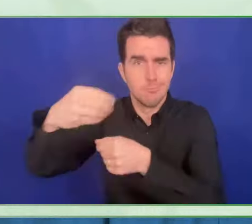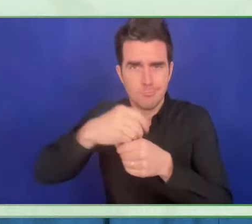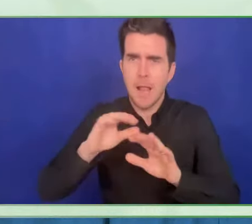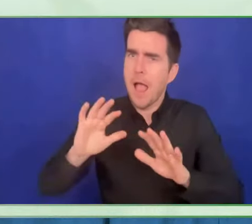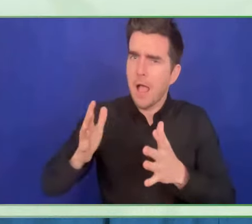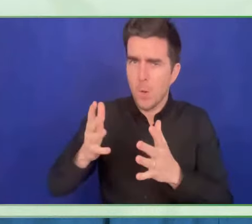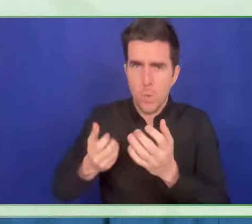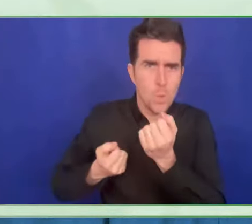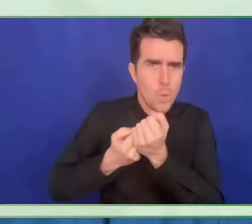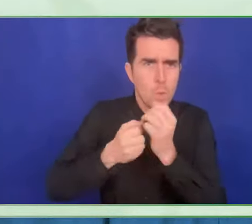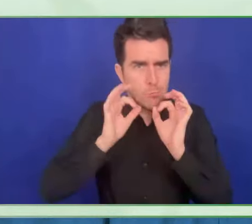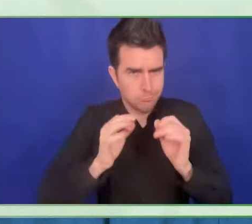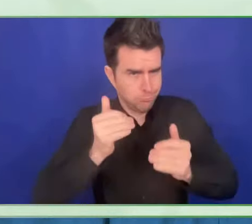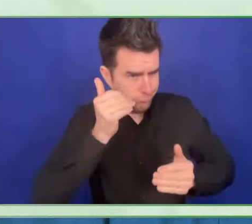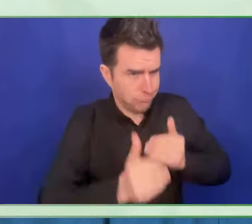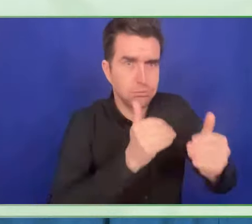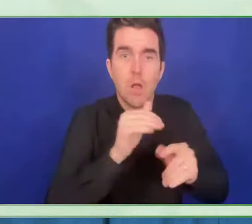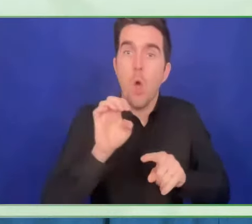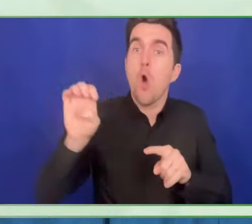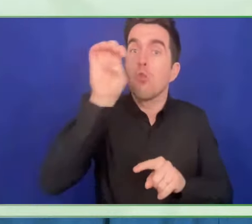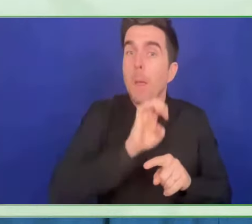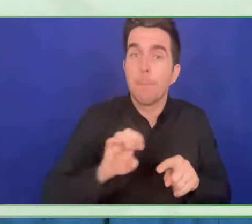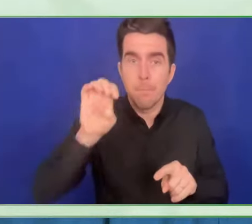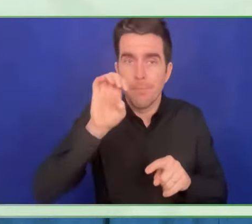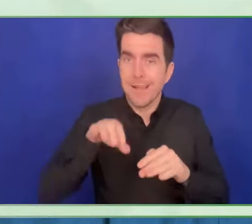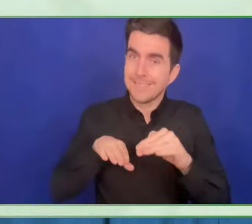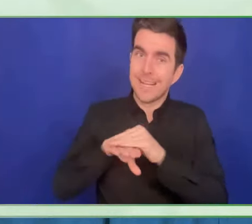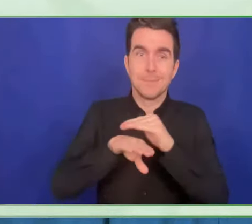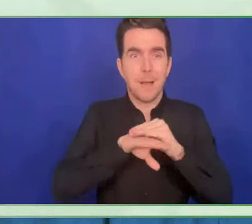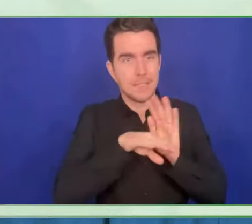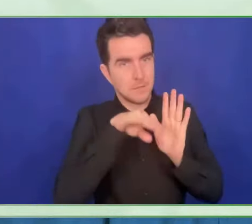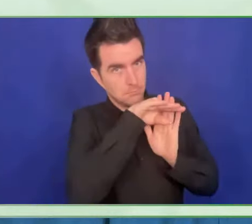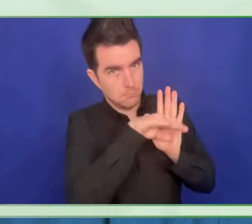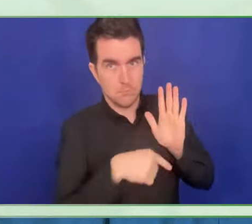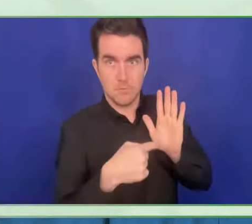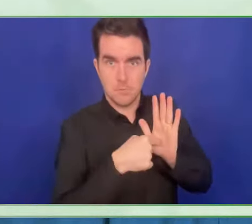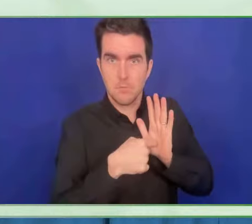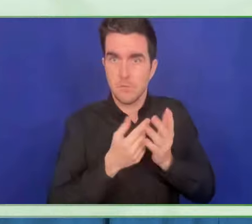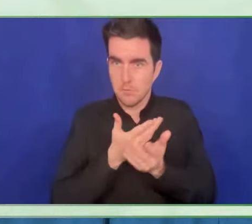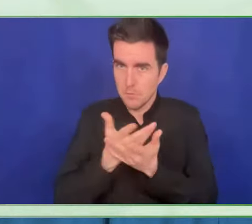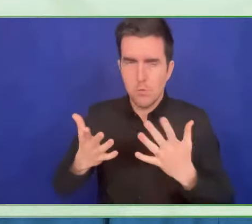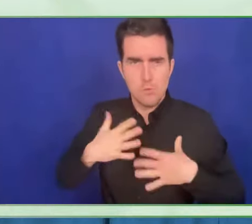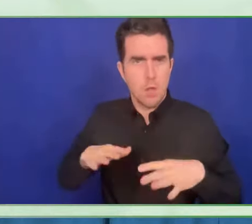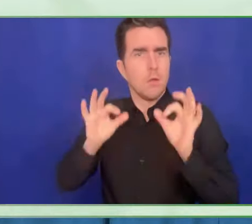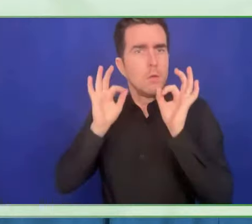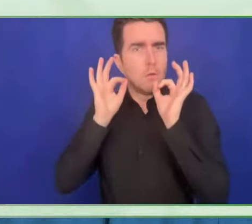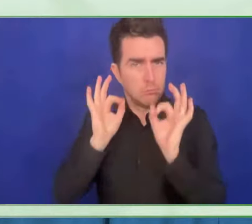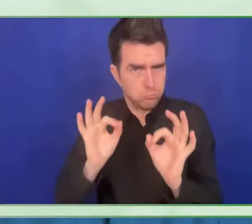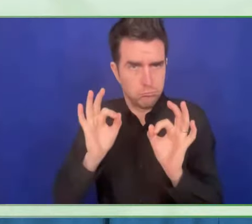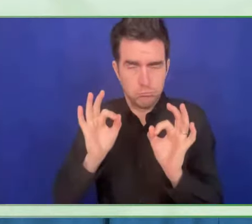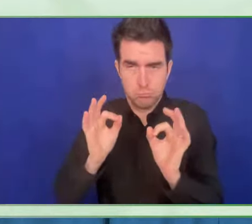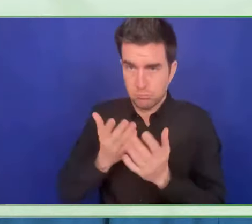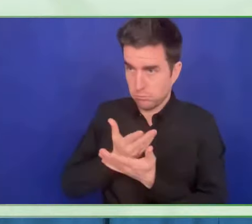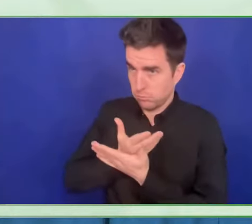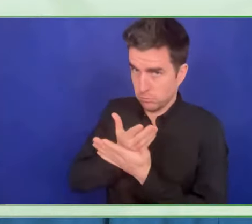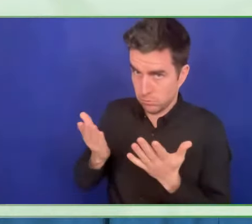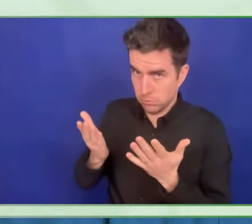been said already on independent living by the UNC PRD committee, by